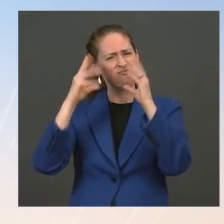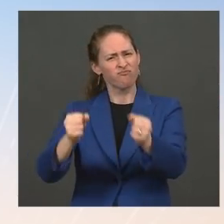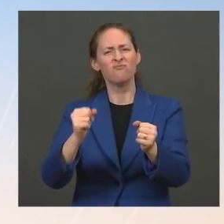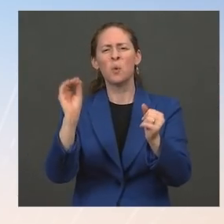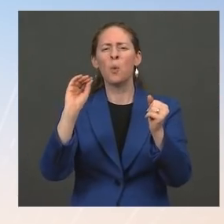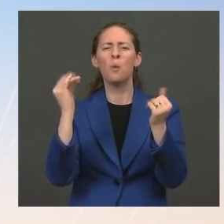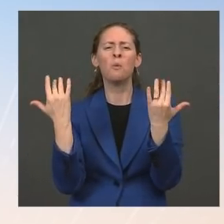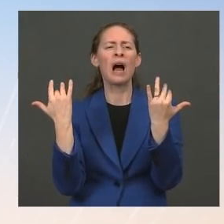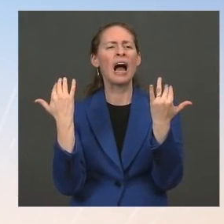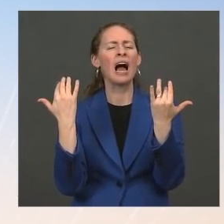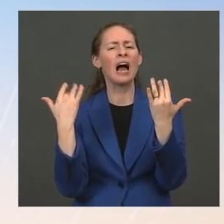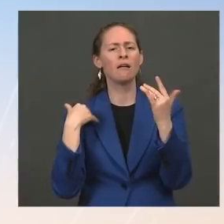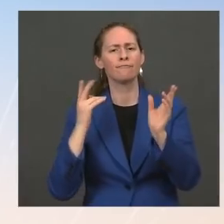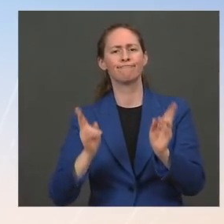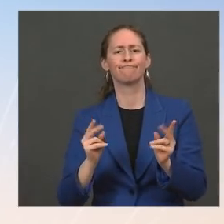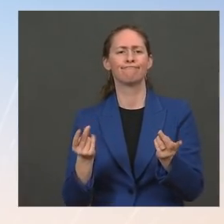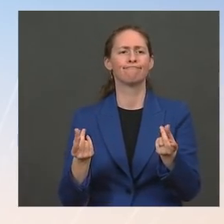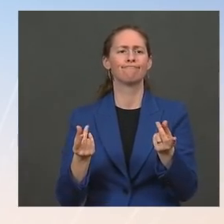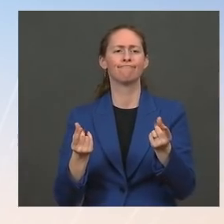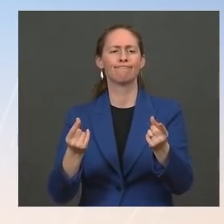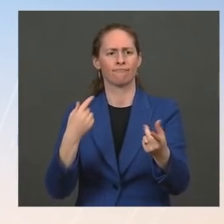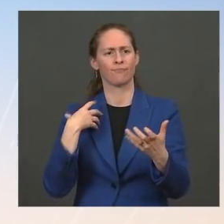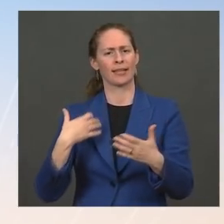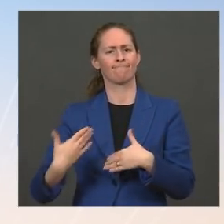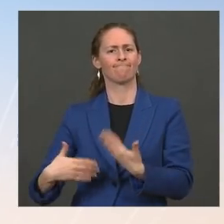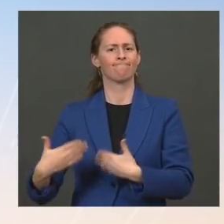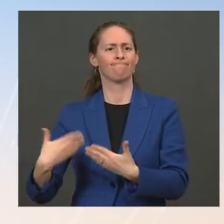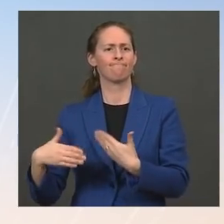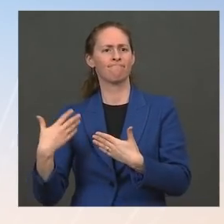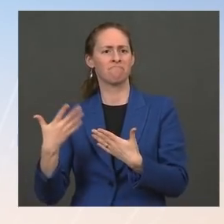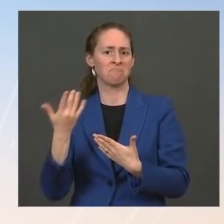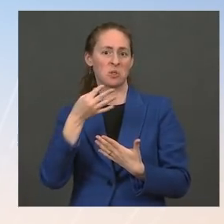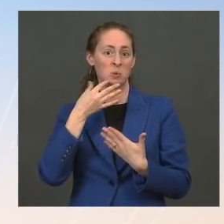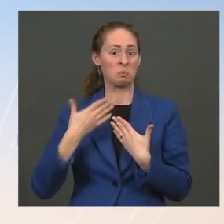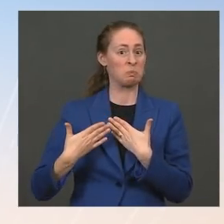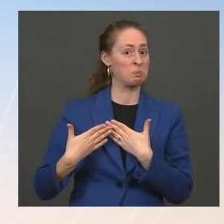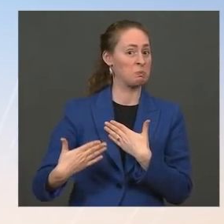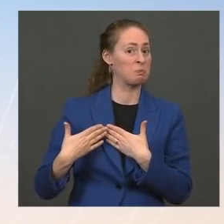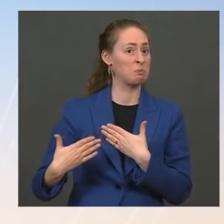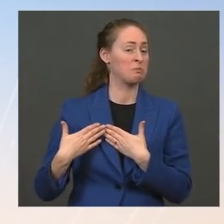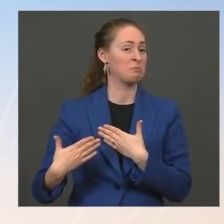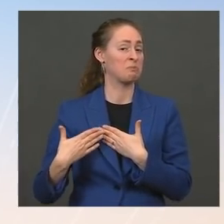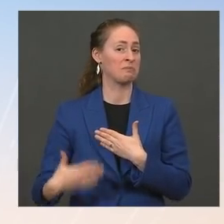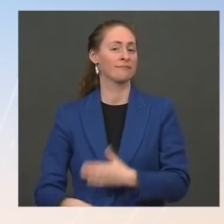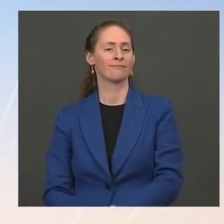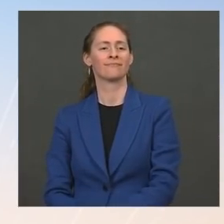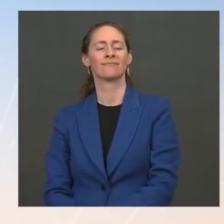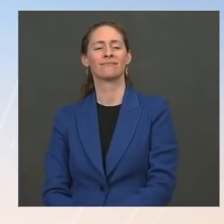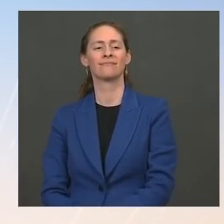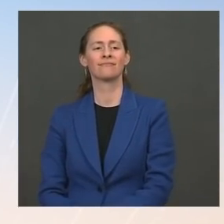We will continue to press for that. For anyone who's criticizing, I would say that the way --